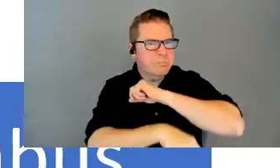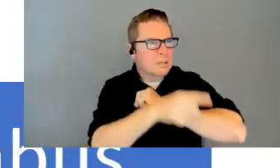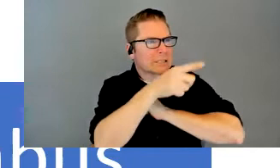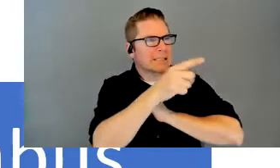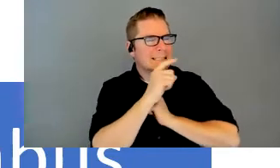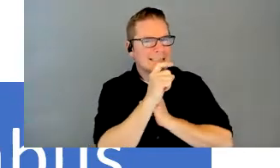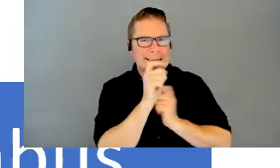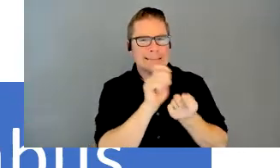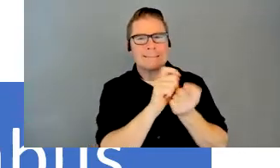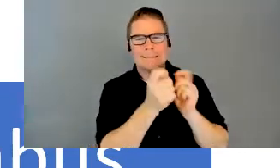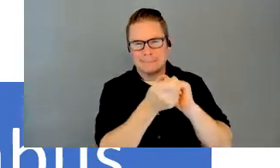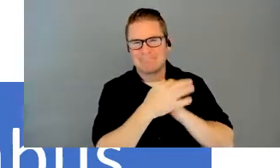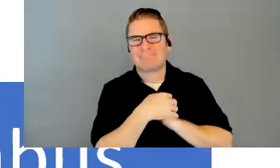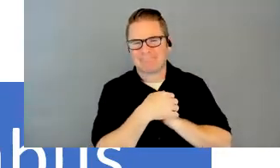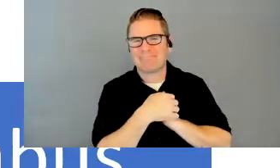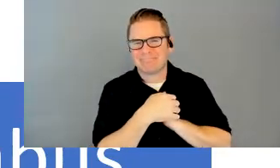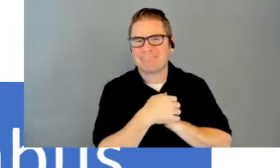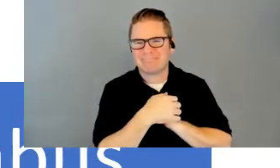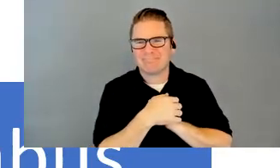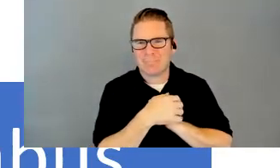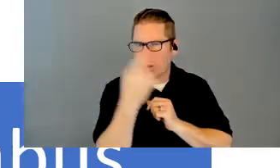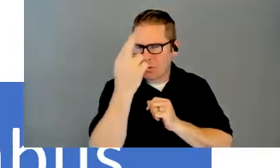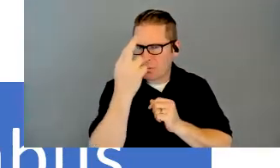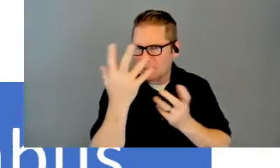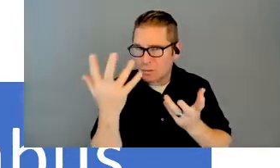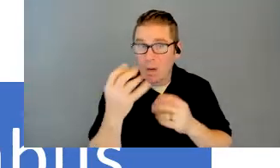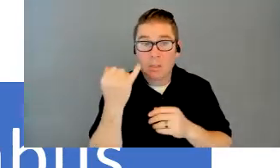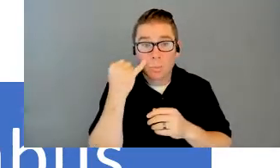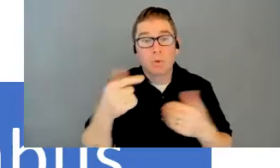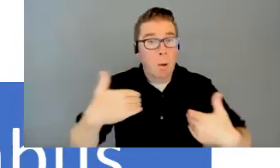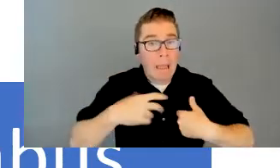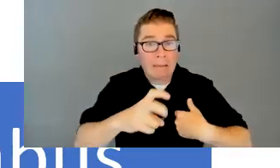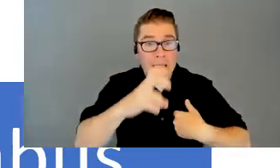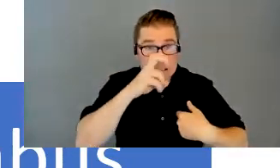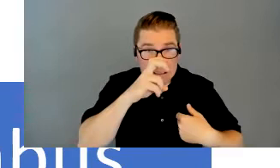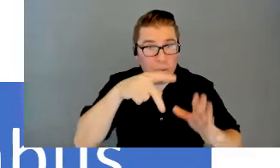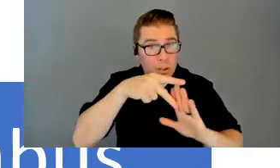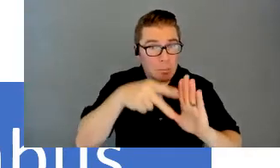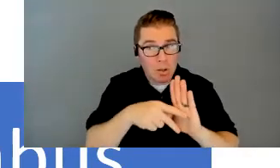Maybe you need to if you're going to have a really strict policy I'm not telling you you can't have strict policies.